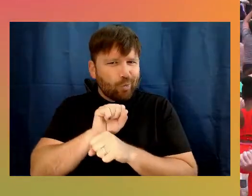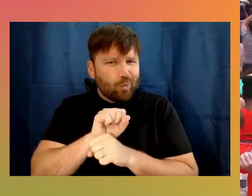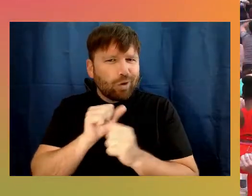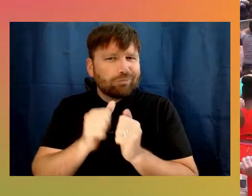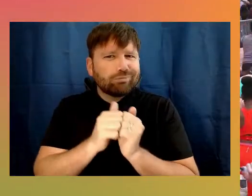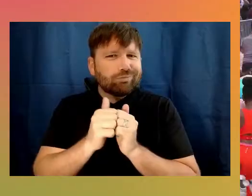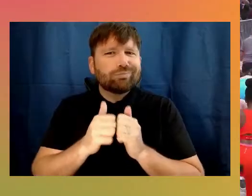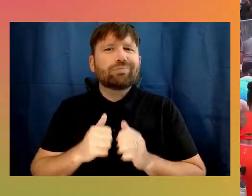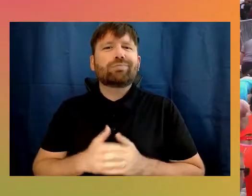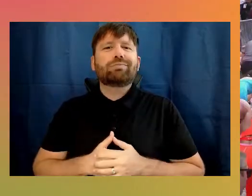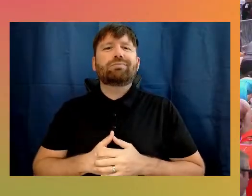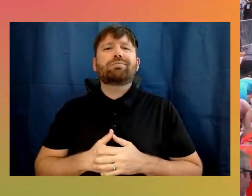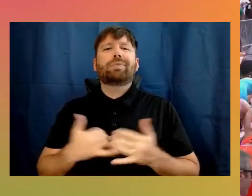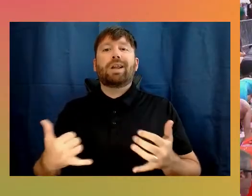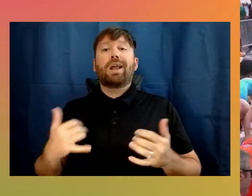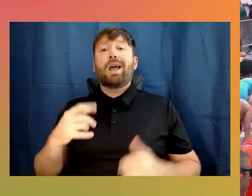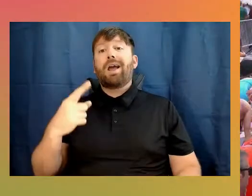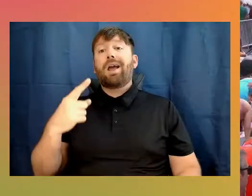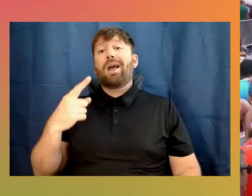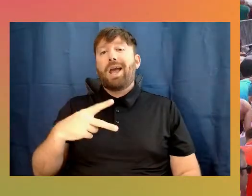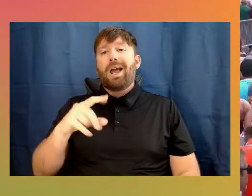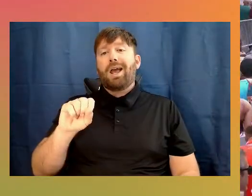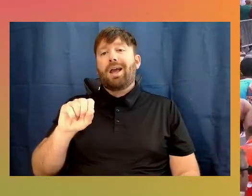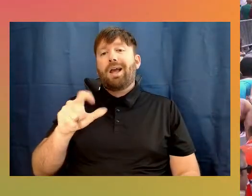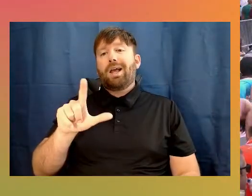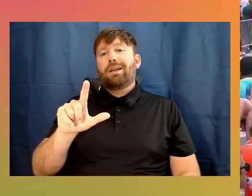THIS IS A GROUP EVERY TIME YOU